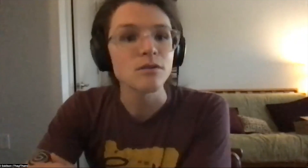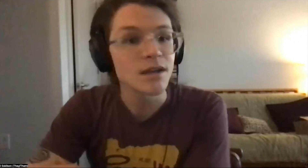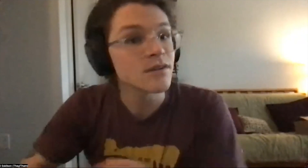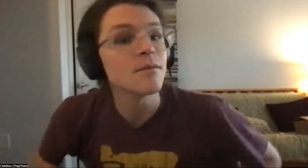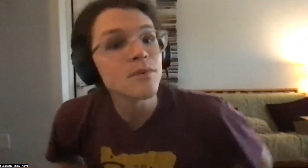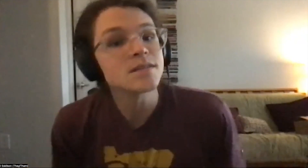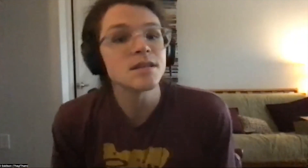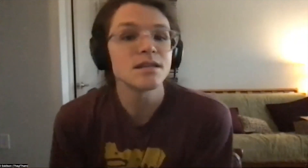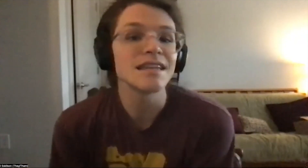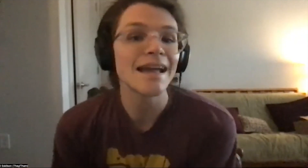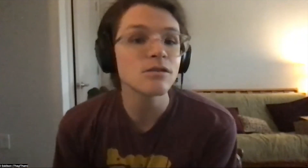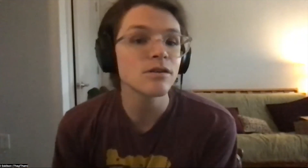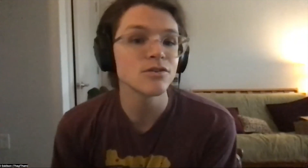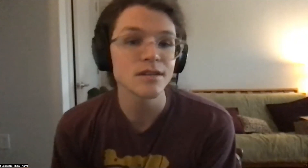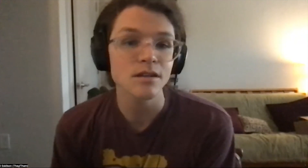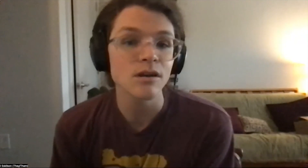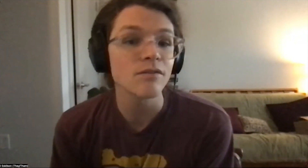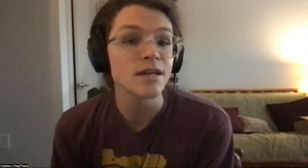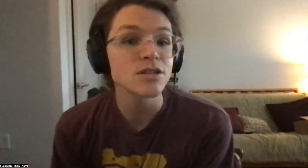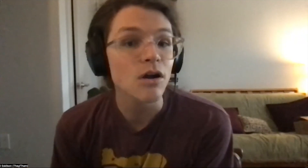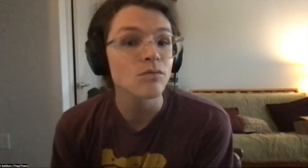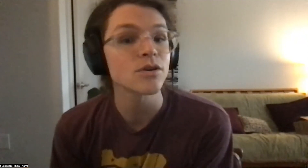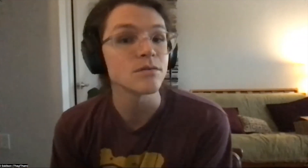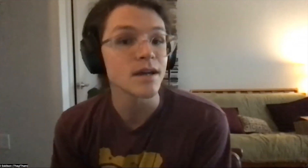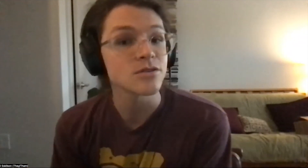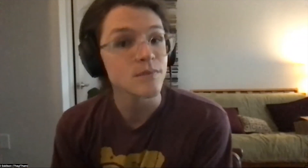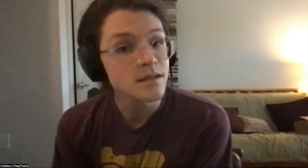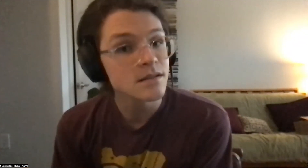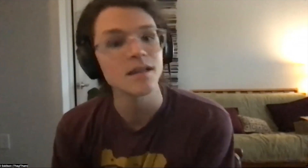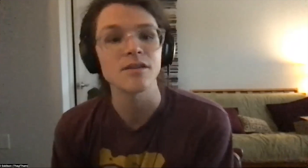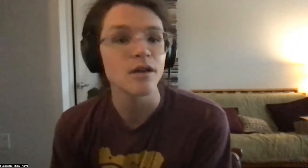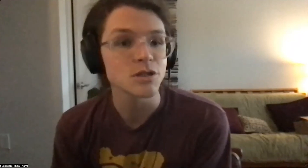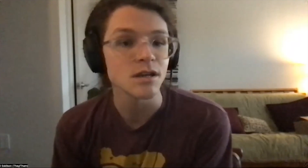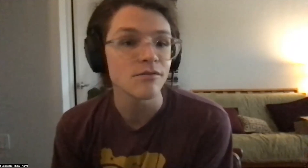So, David M. Brunson is the editor and translator of A Scar Where Goodbyes are Written: An Anthology